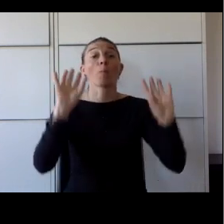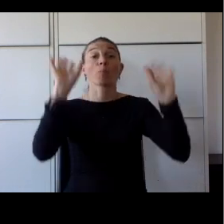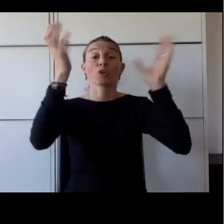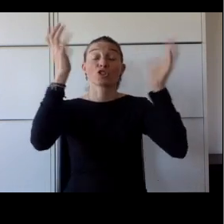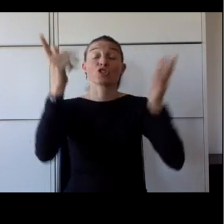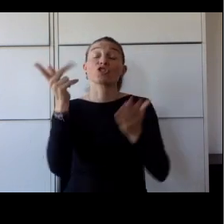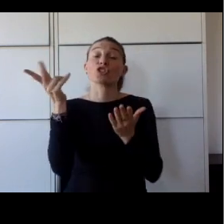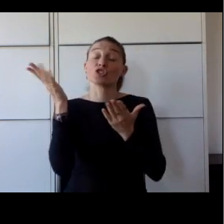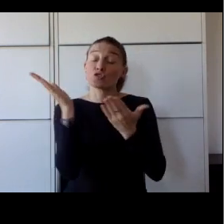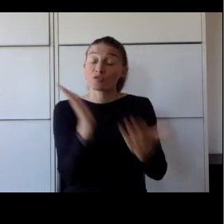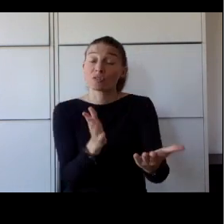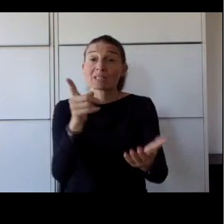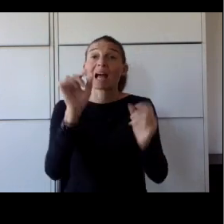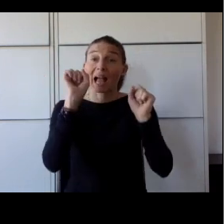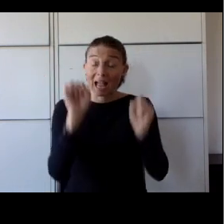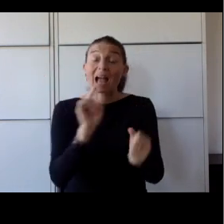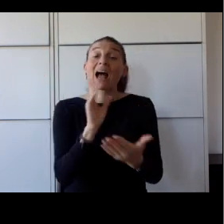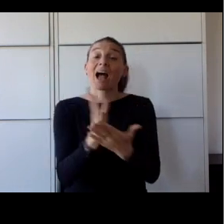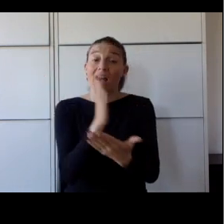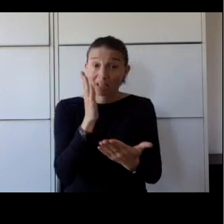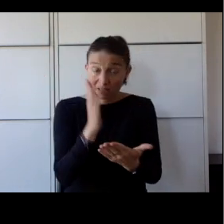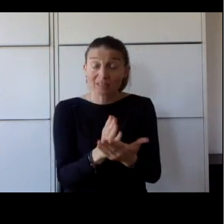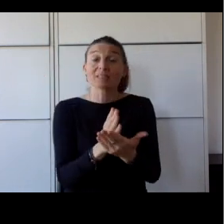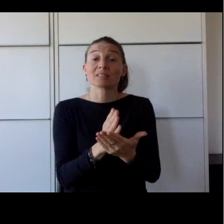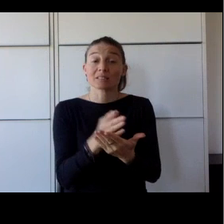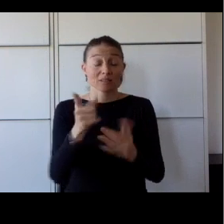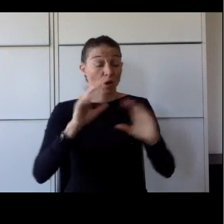and all the services that make these communications accessible